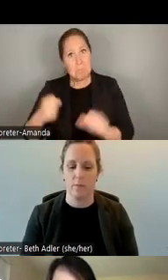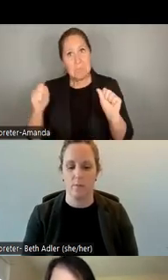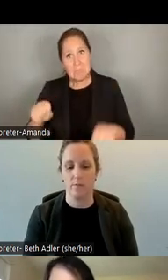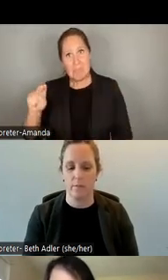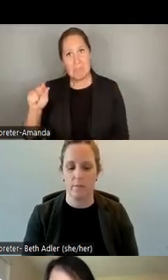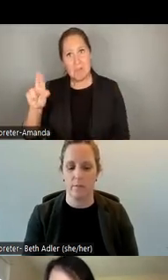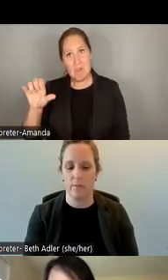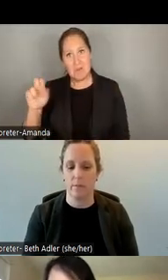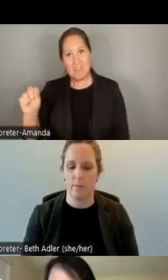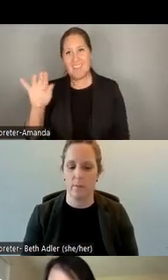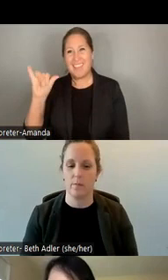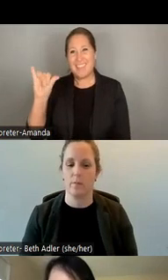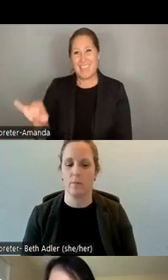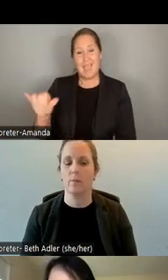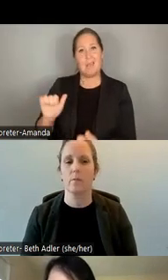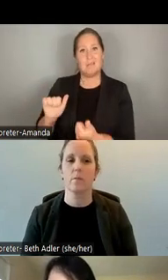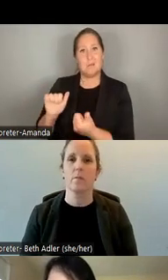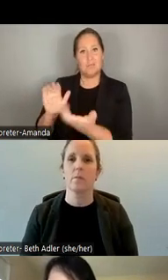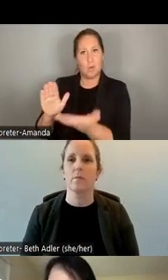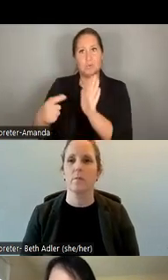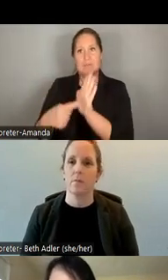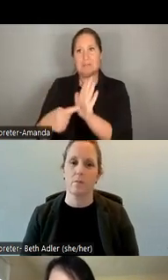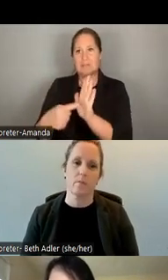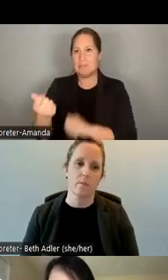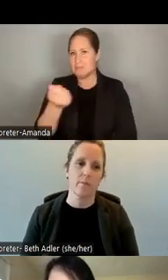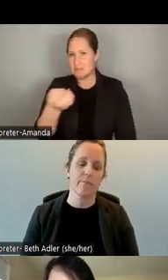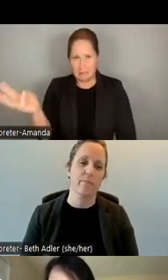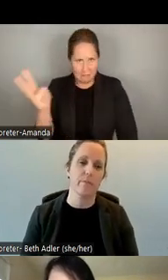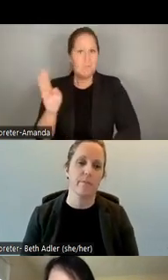and I developed is just a example of one of the reasons I love being a clinician researchers it